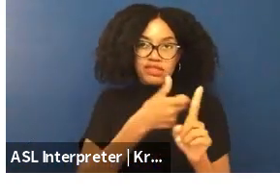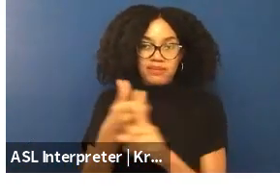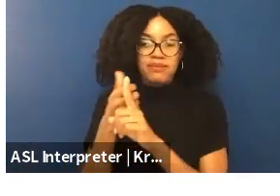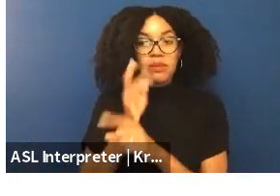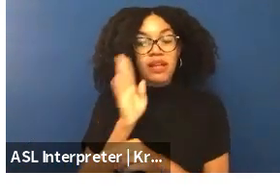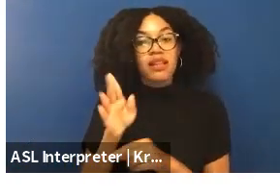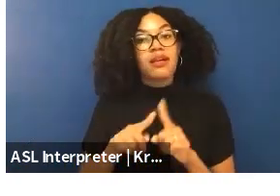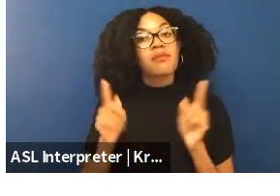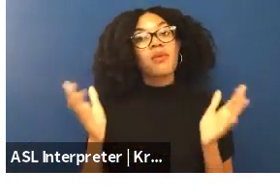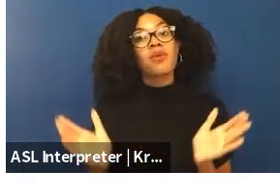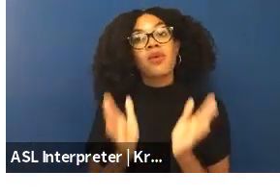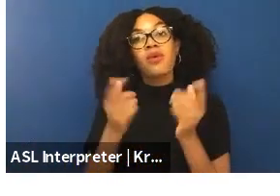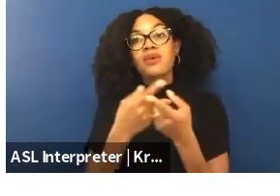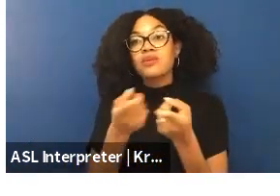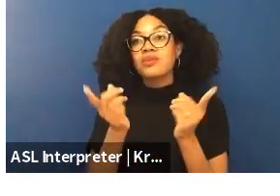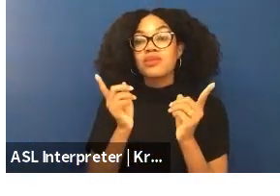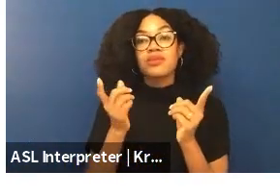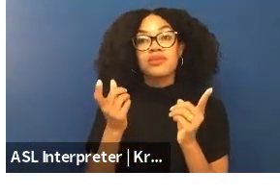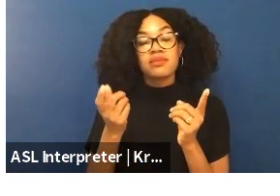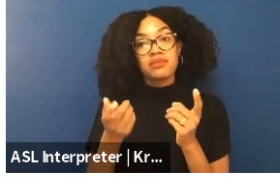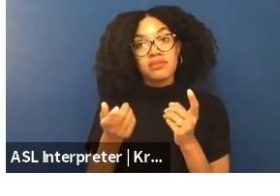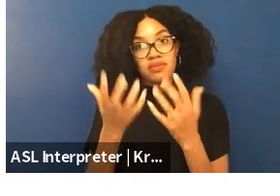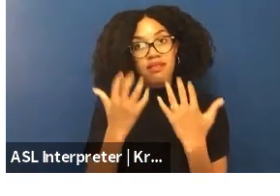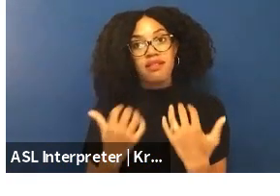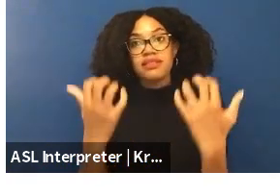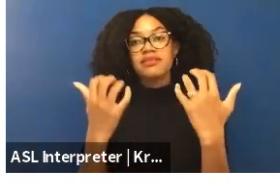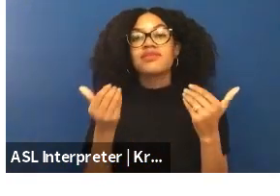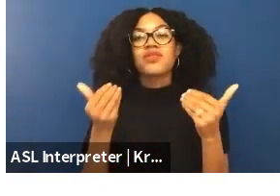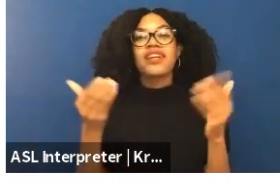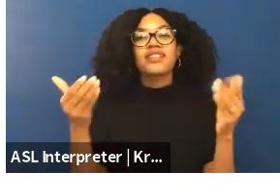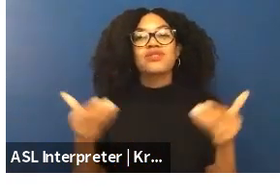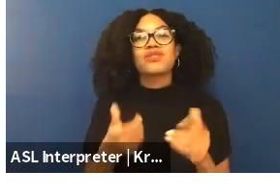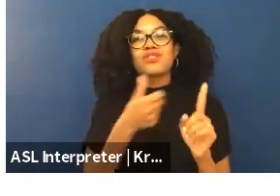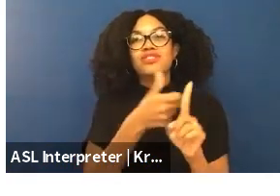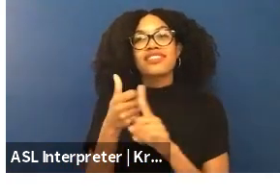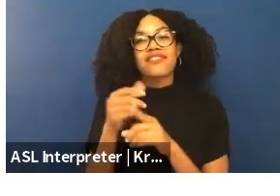those who are in attendance to introduce themselves in the chat if they feel so inclined.